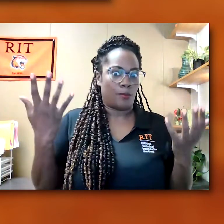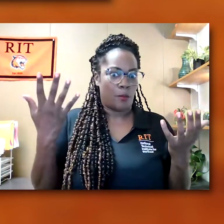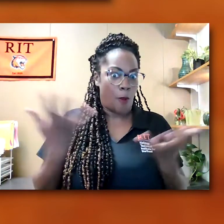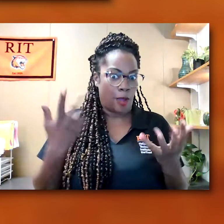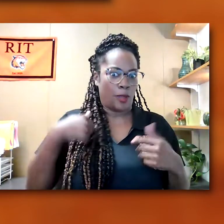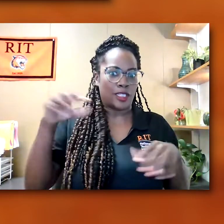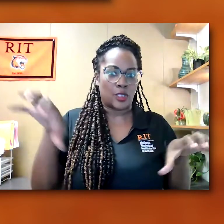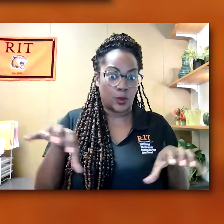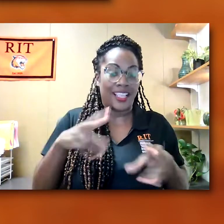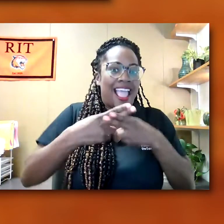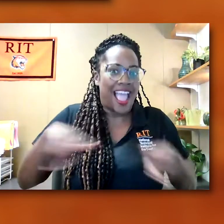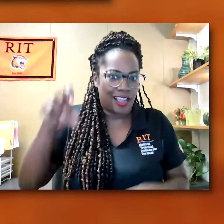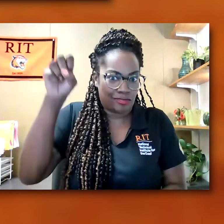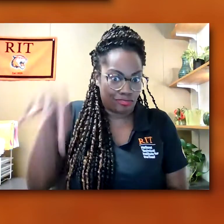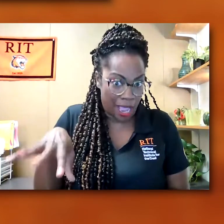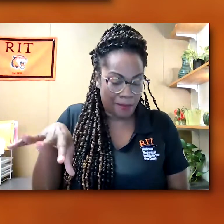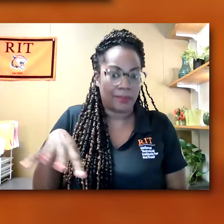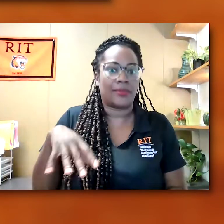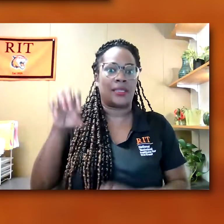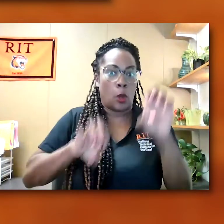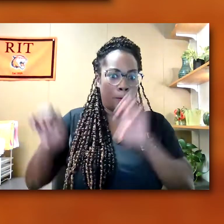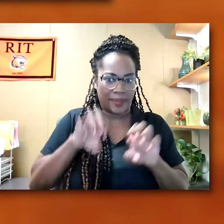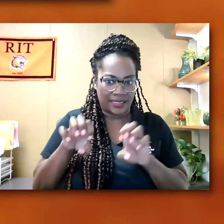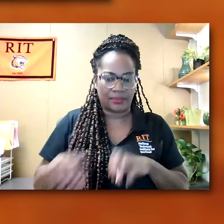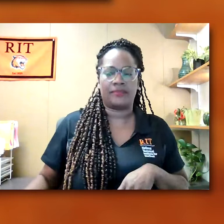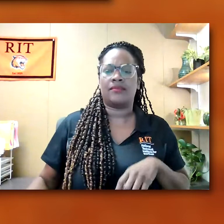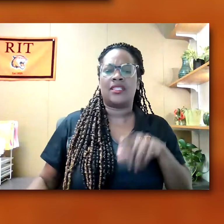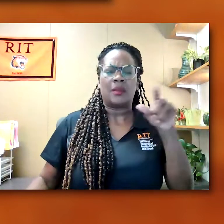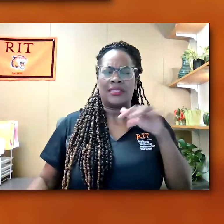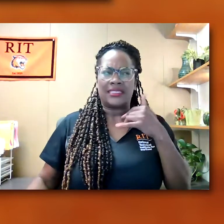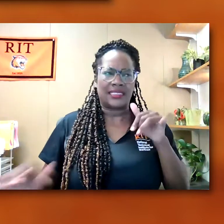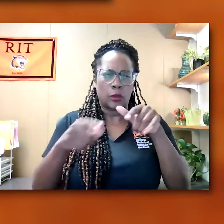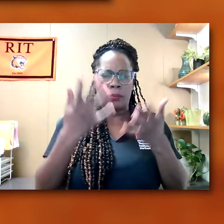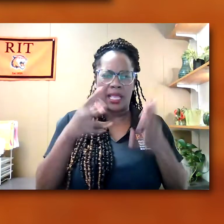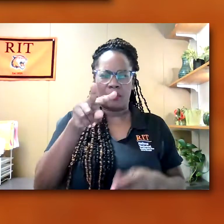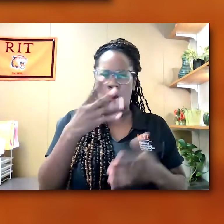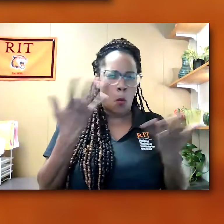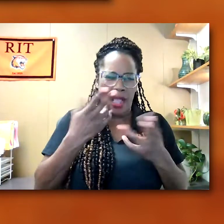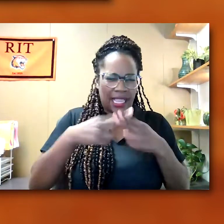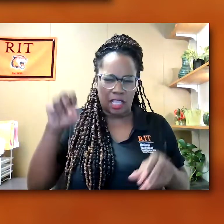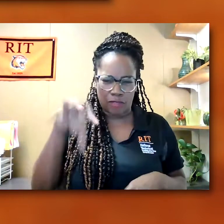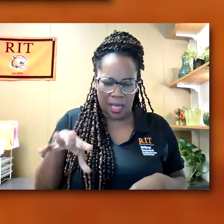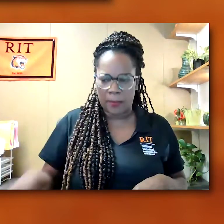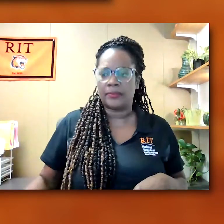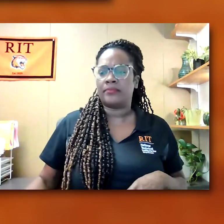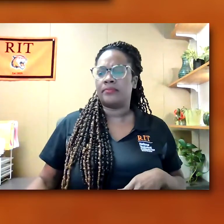that you have about something is true or not. And so, for this activity, in this webinar series, we'll be doing the egg drop.